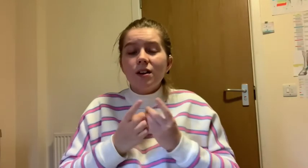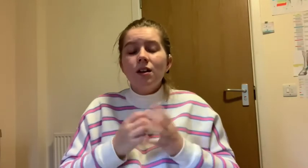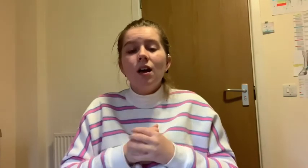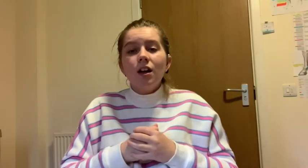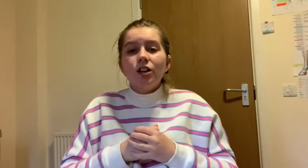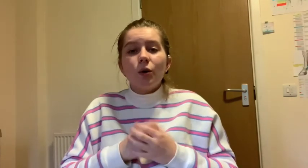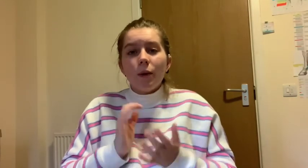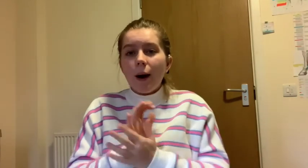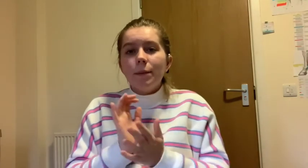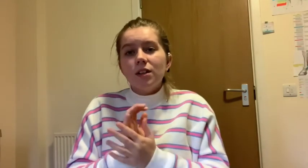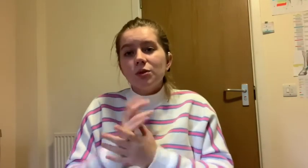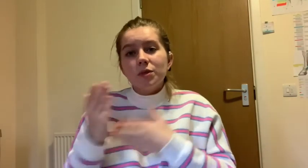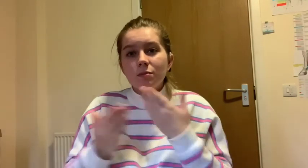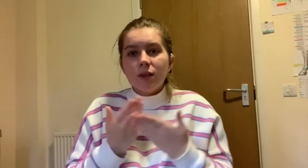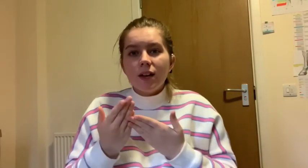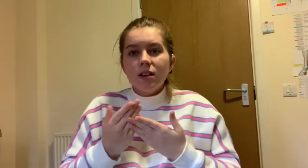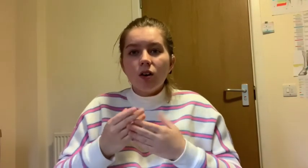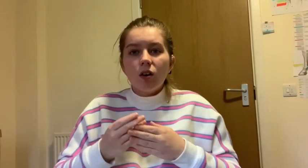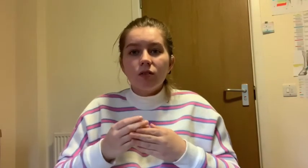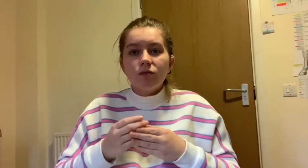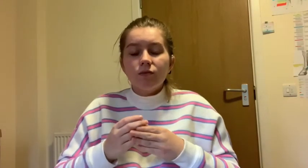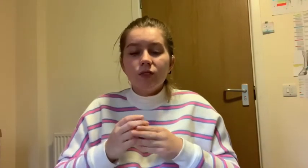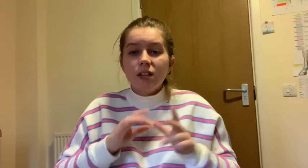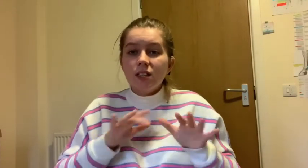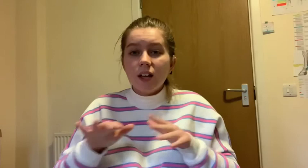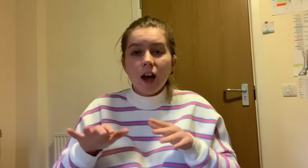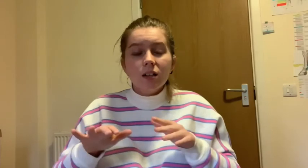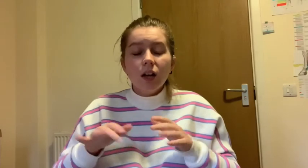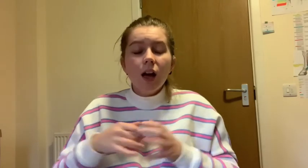I am happy to explain on text.